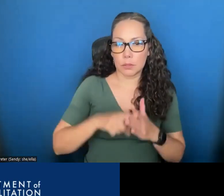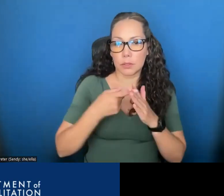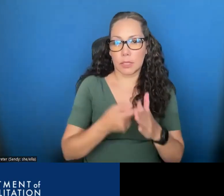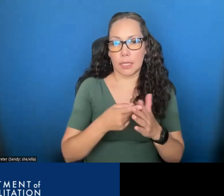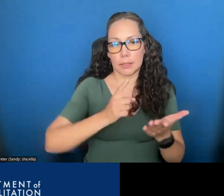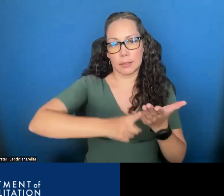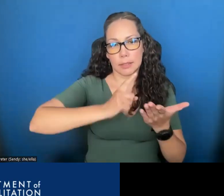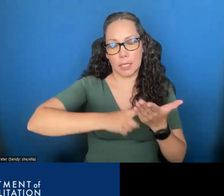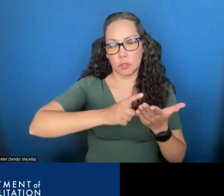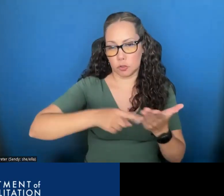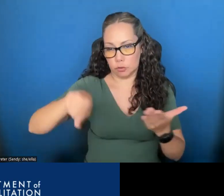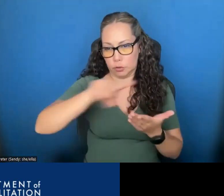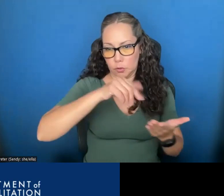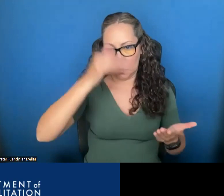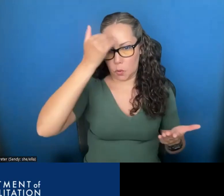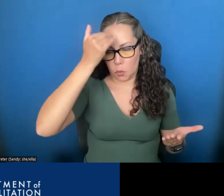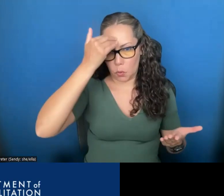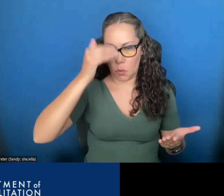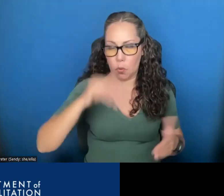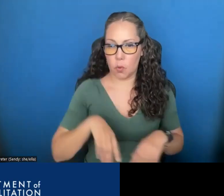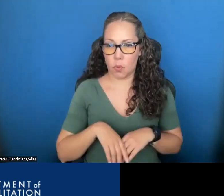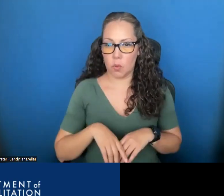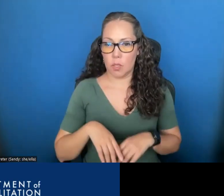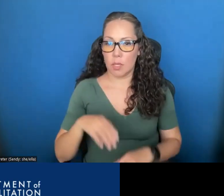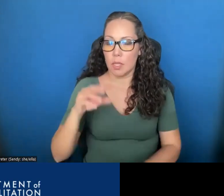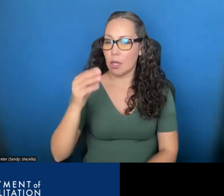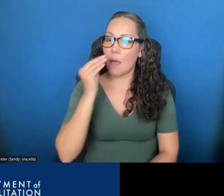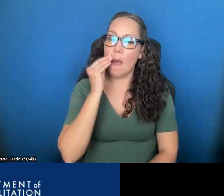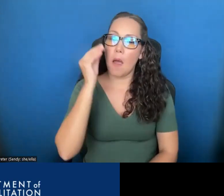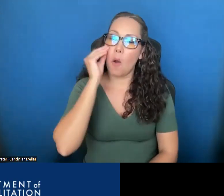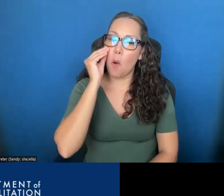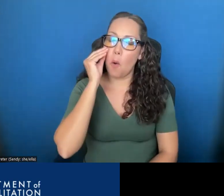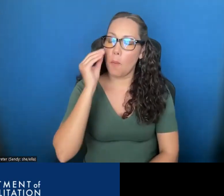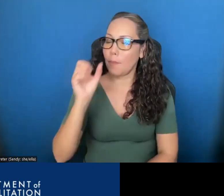what some of you may know as the Olstead committee um which is now the disability